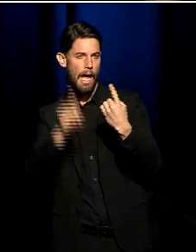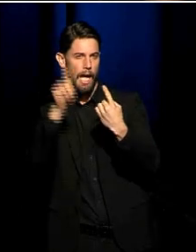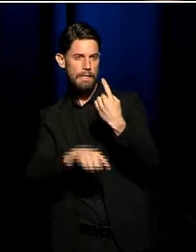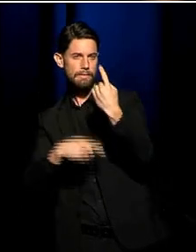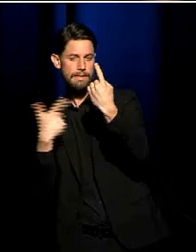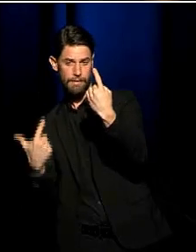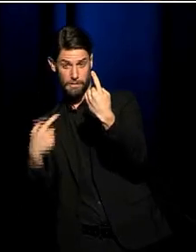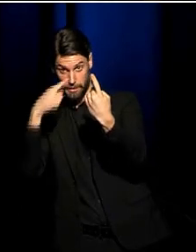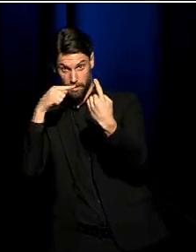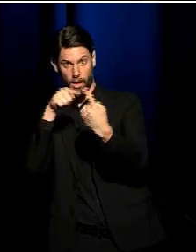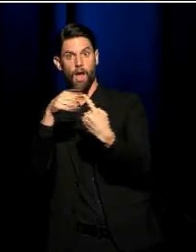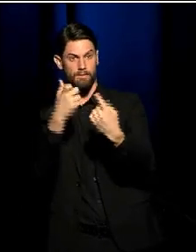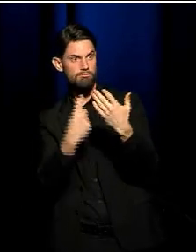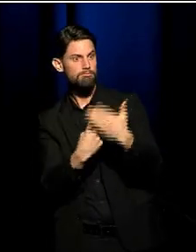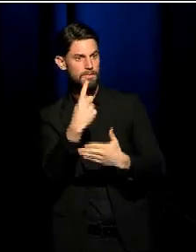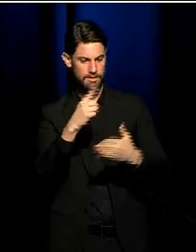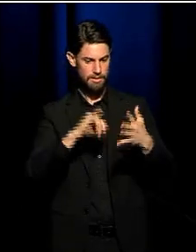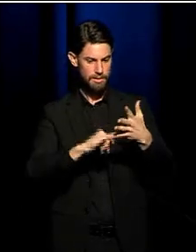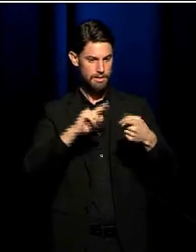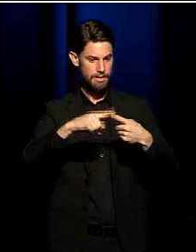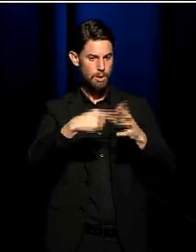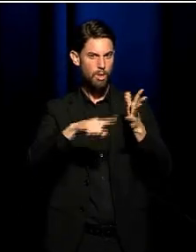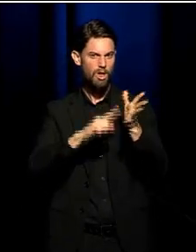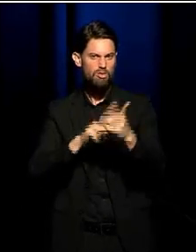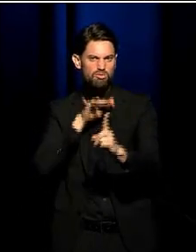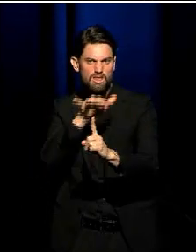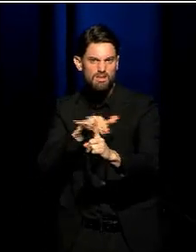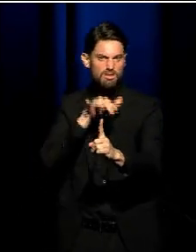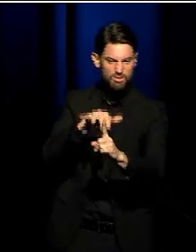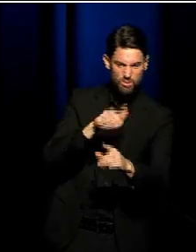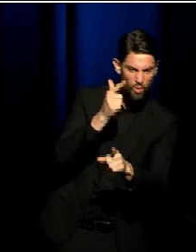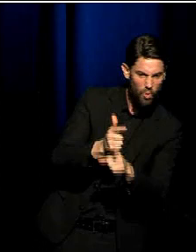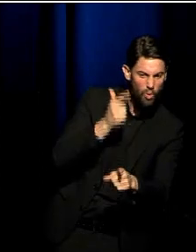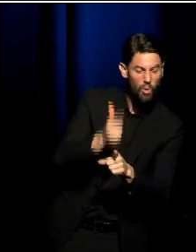experienced sexual harassment. Most commonly inappropriate comments about